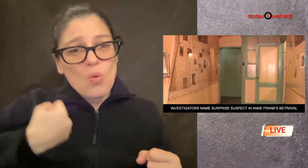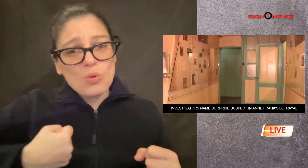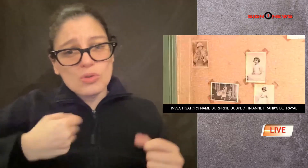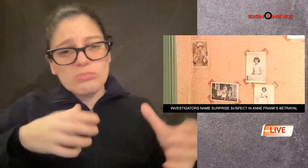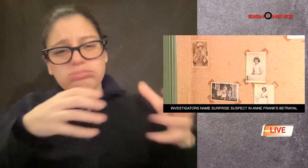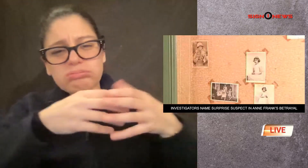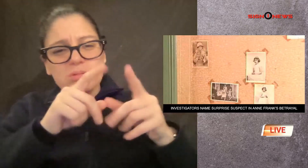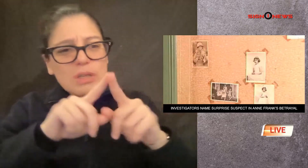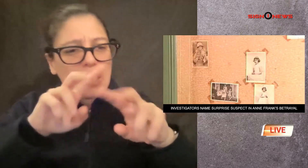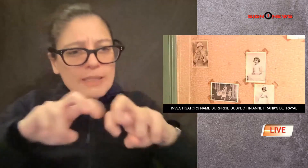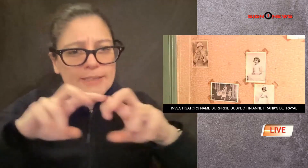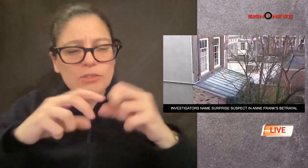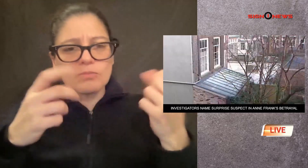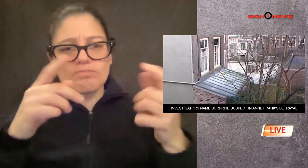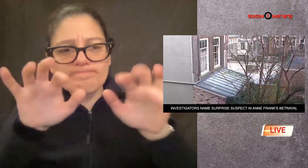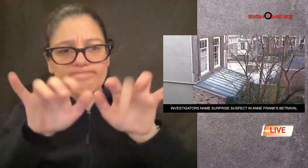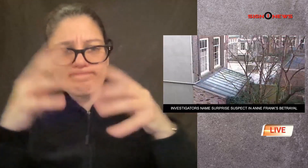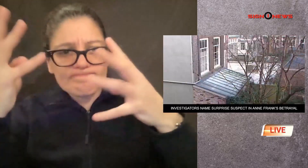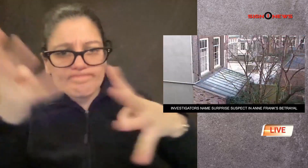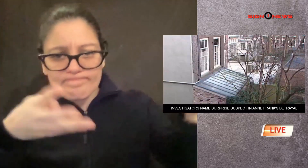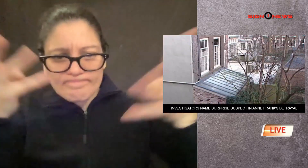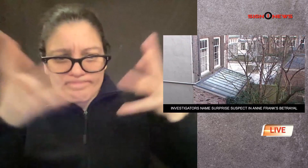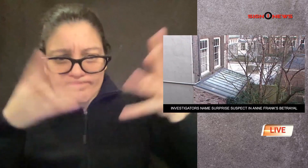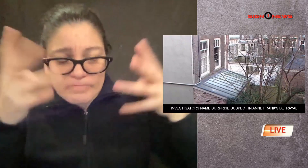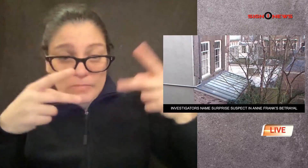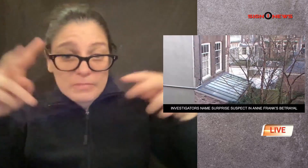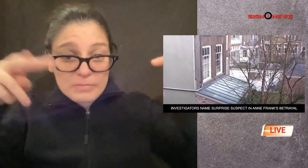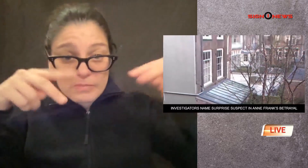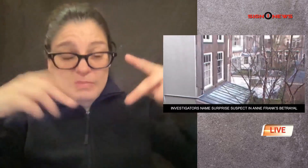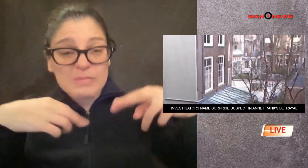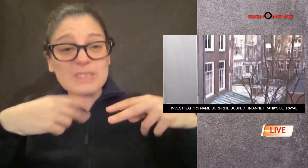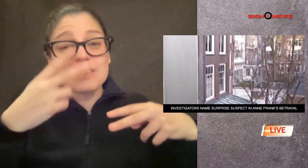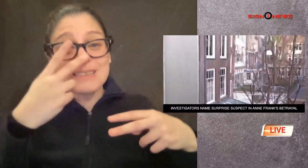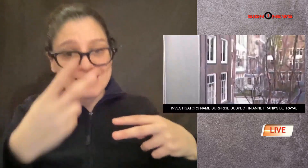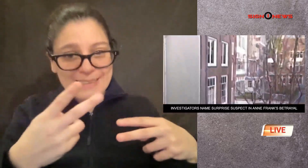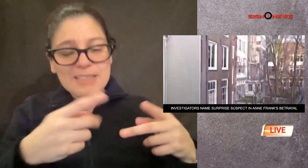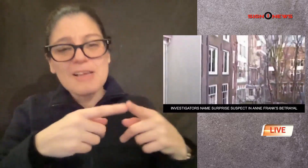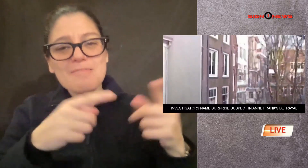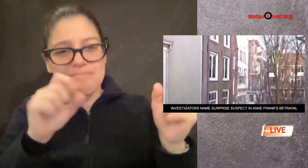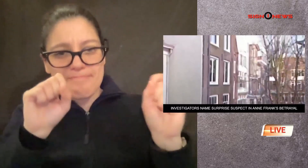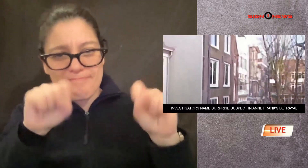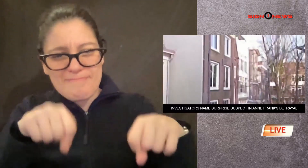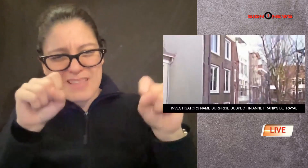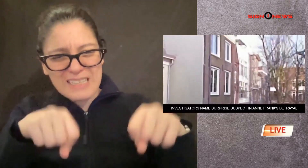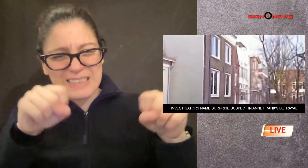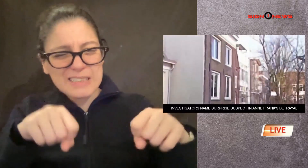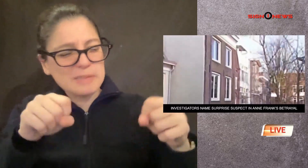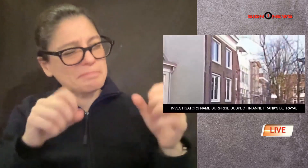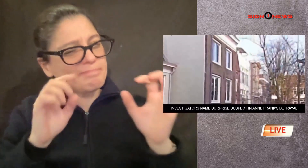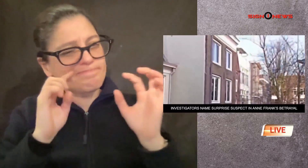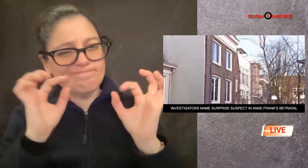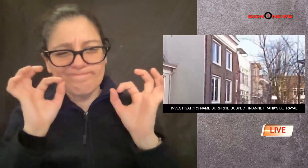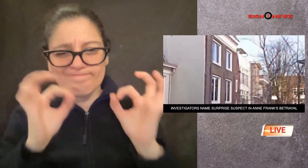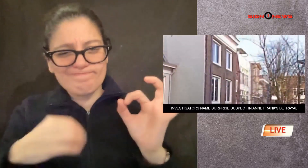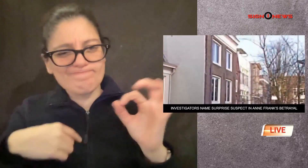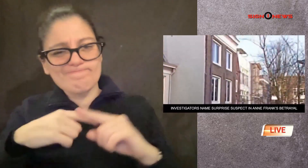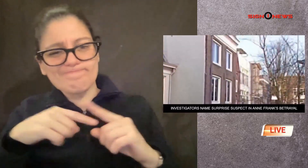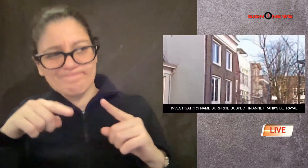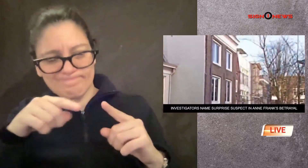after a six-year investigation team of historians criminologist and data specialist claimed